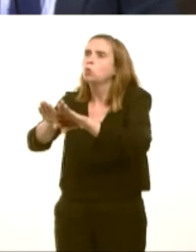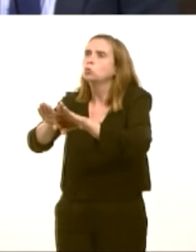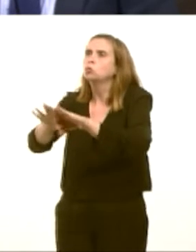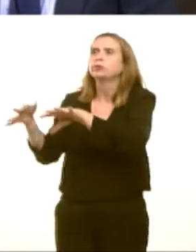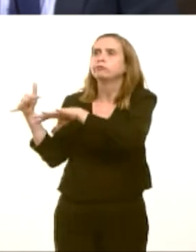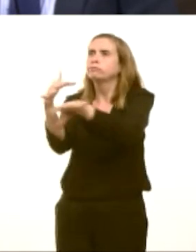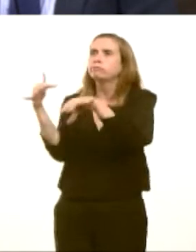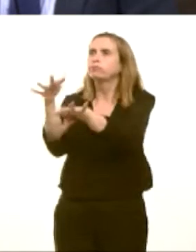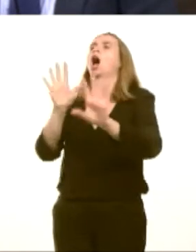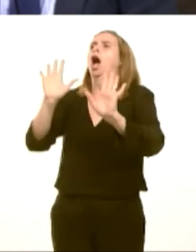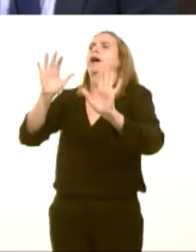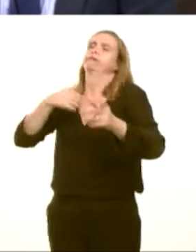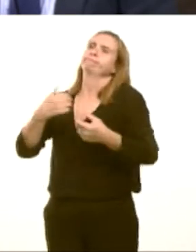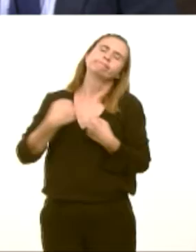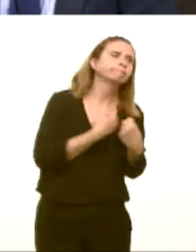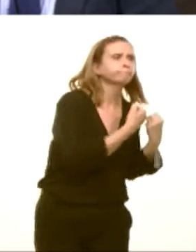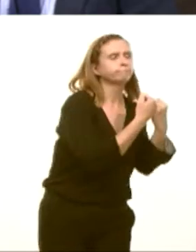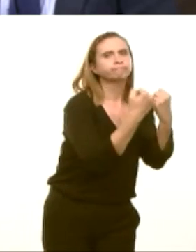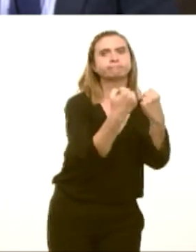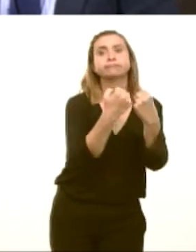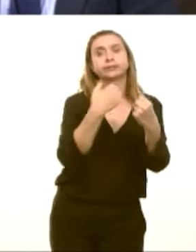We will look to ensure that the organisers do just that.